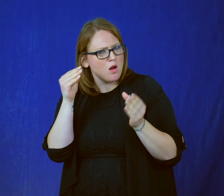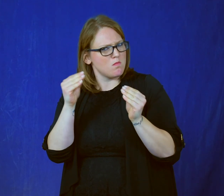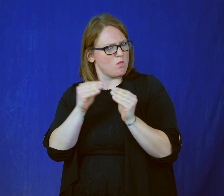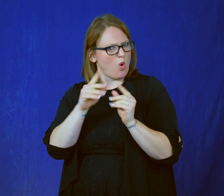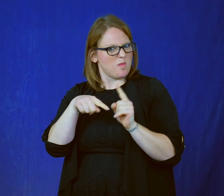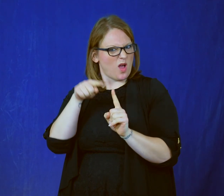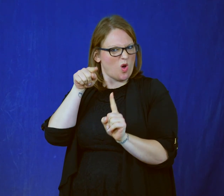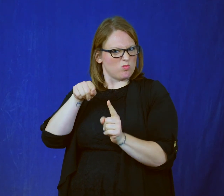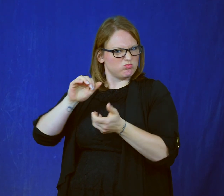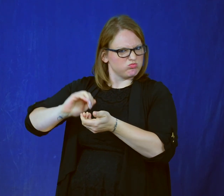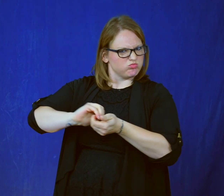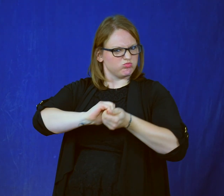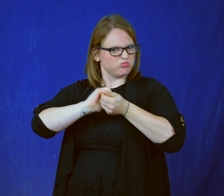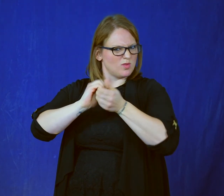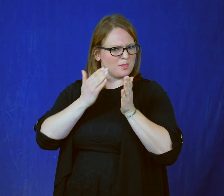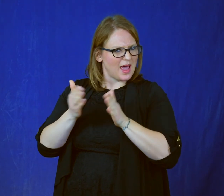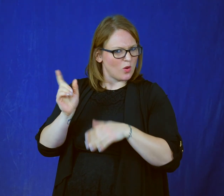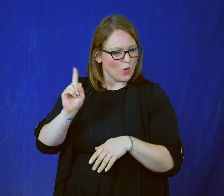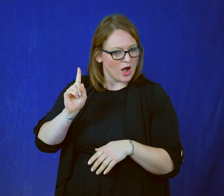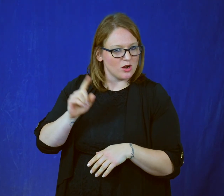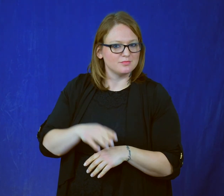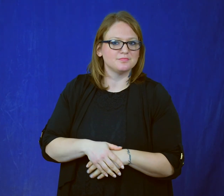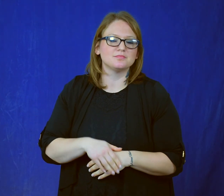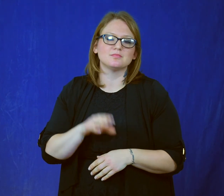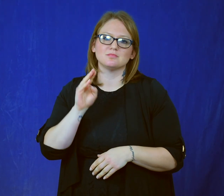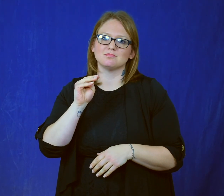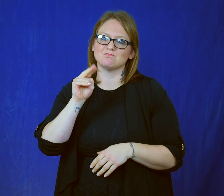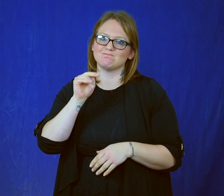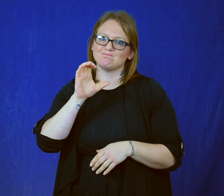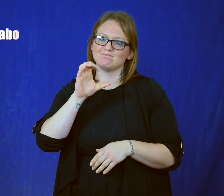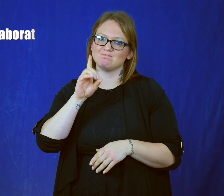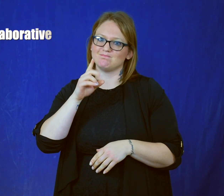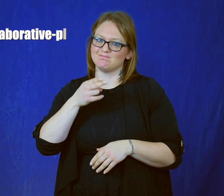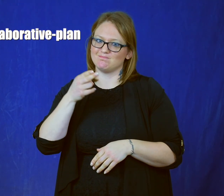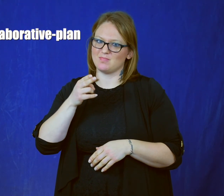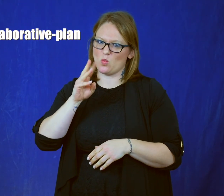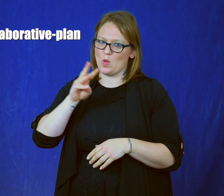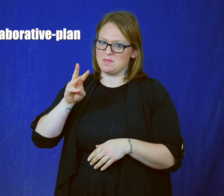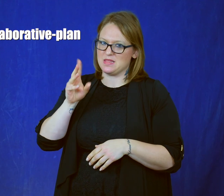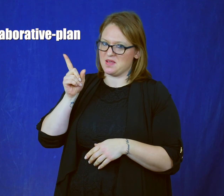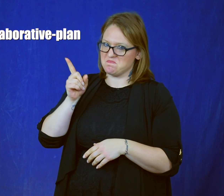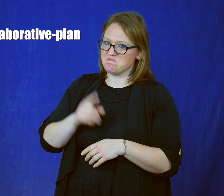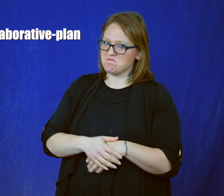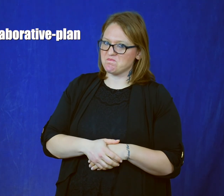Learn more bout the Collaborative Plan and see who is involved on MNCDHH’s website.